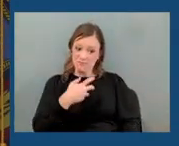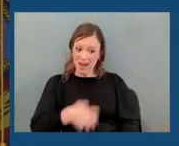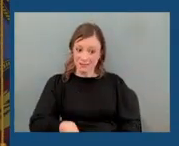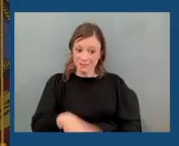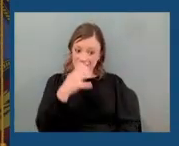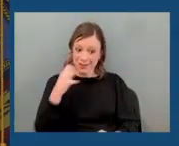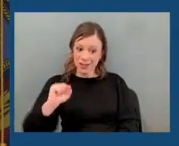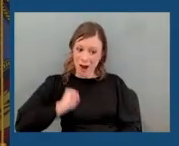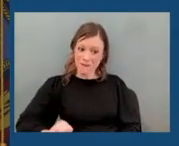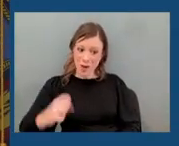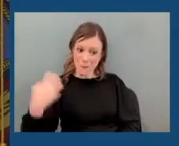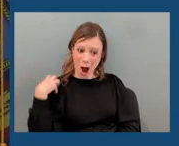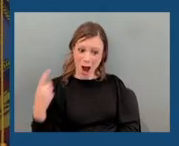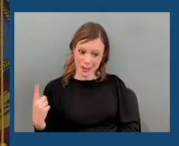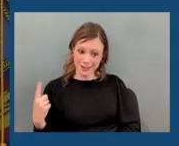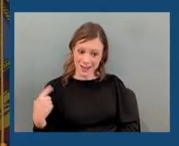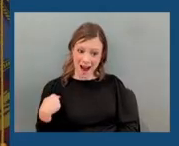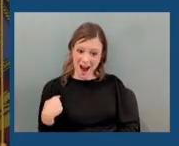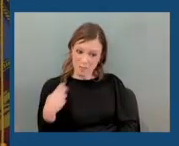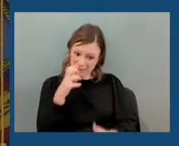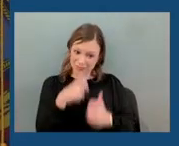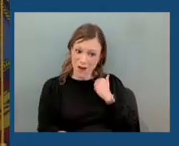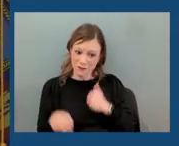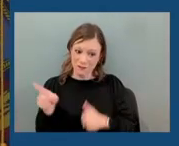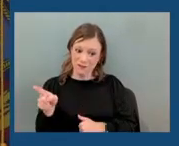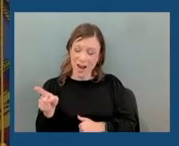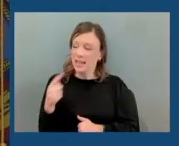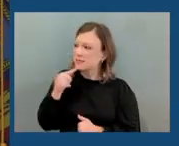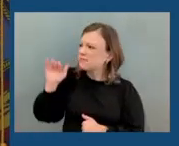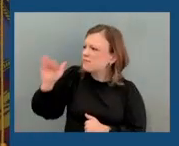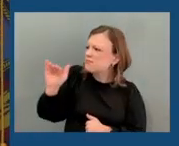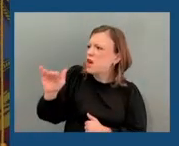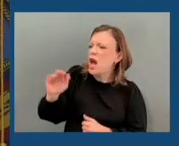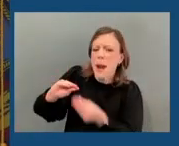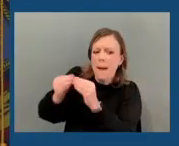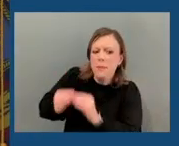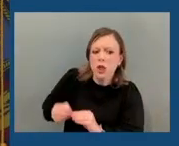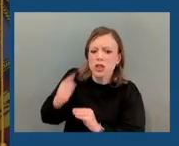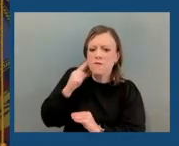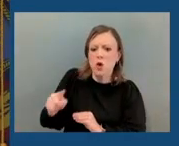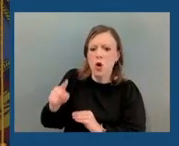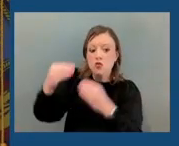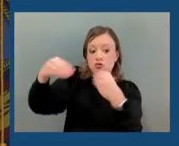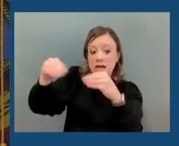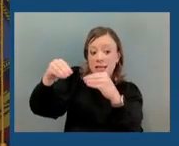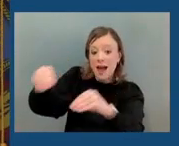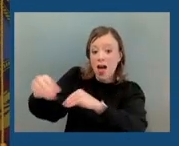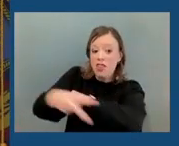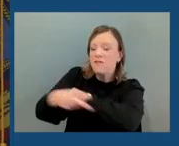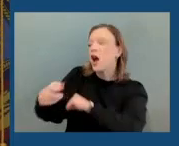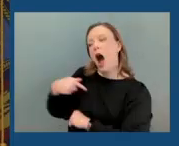What are we looking at for, for retail theft, I'll give you a couple of days. Ok. I promise, I'll give you a couple of days,